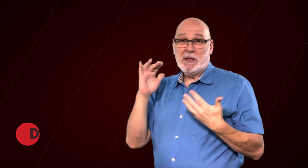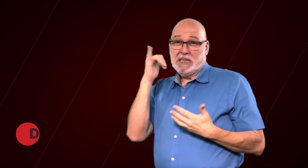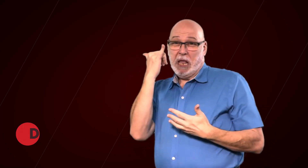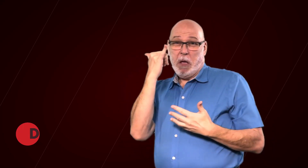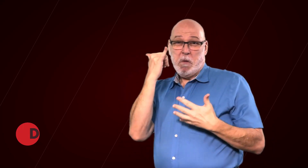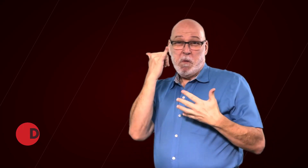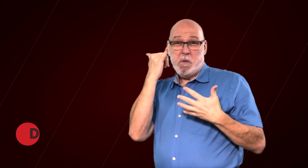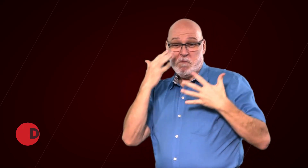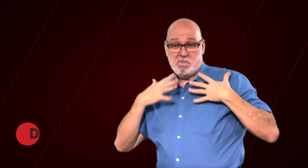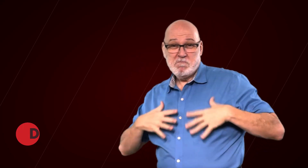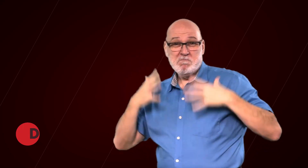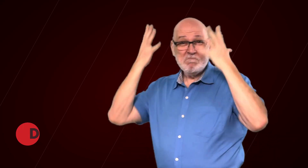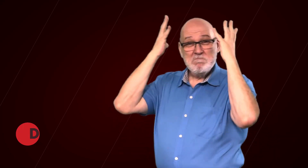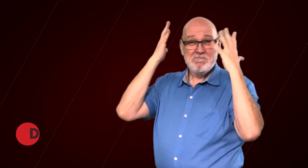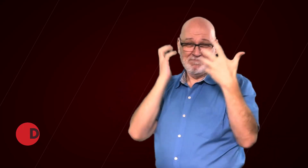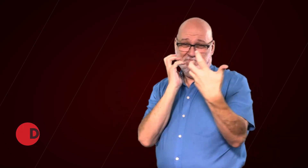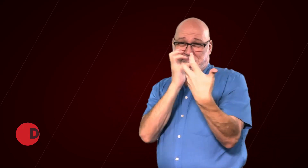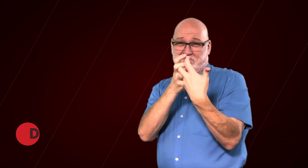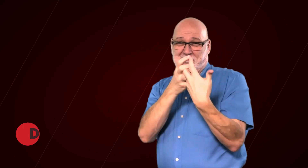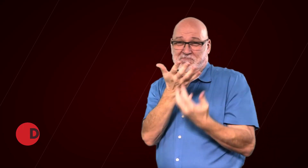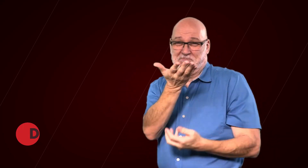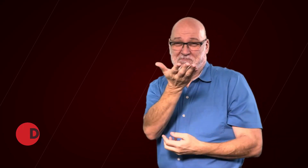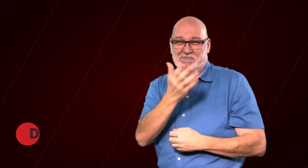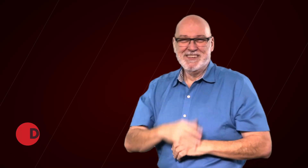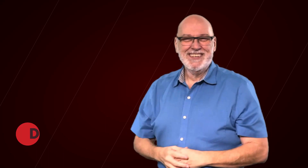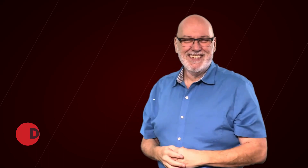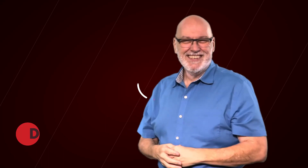I think yellow could be your colour.